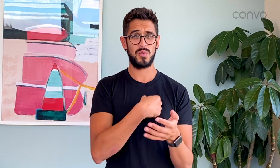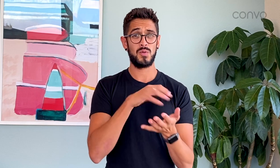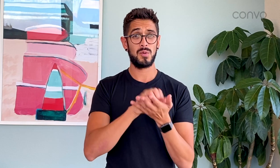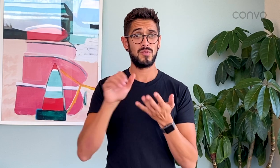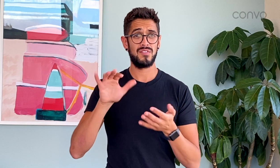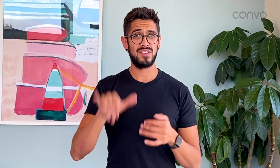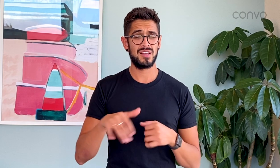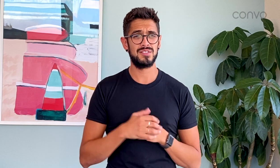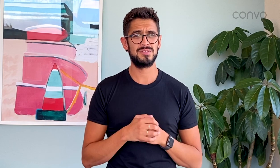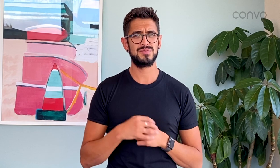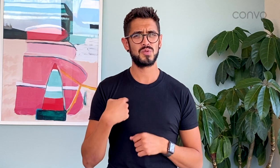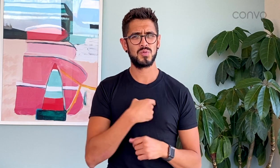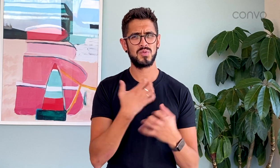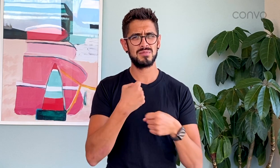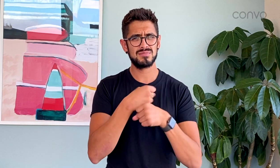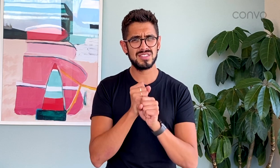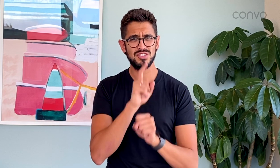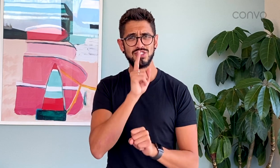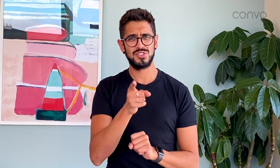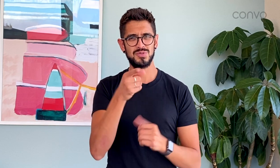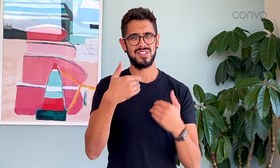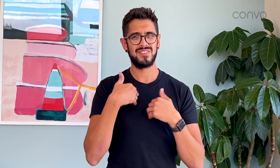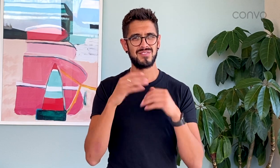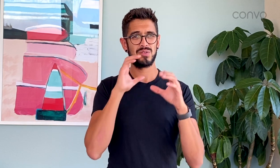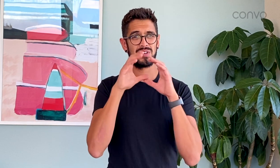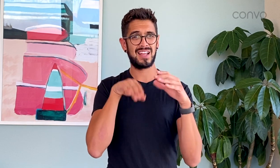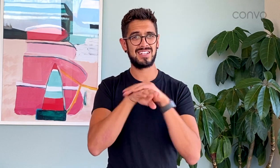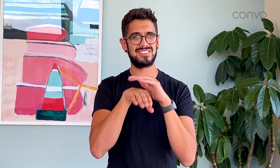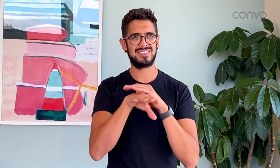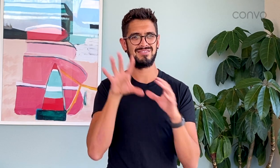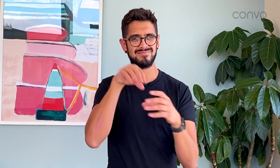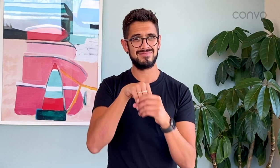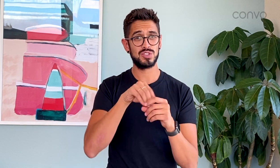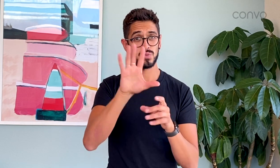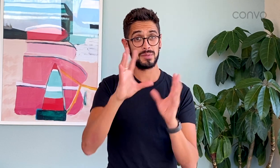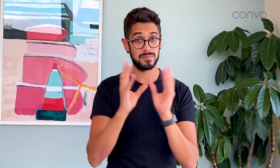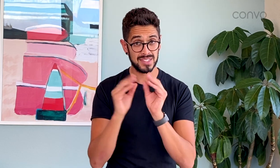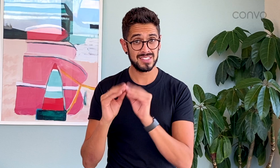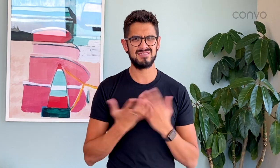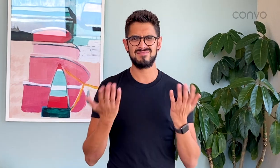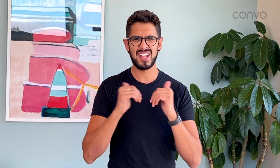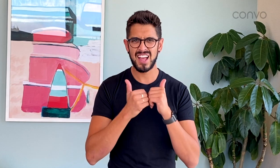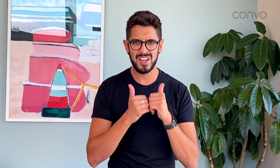we remove that, to ensure you have communication access for your meetings. How?